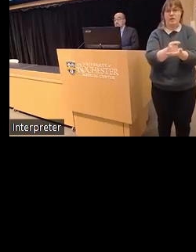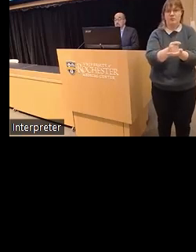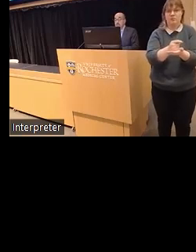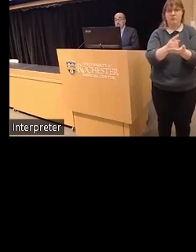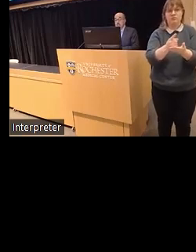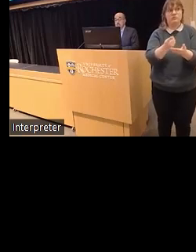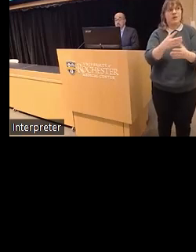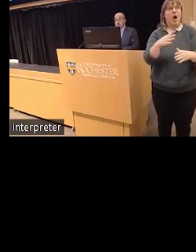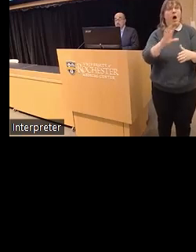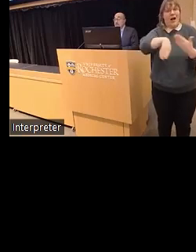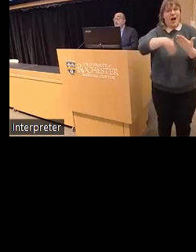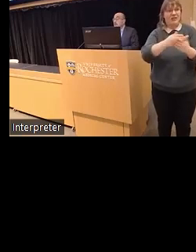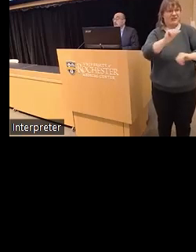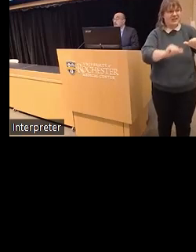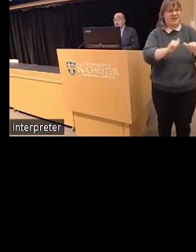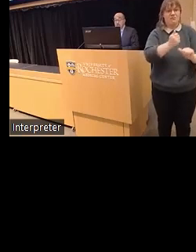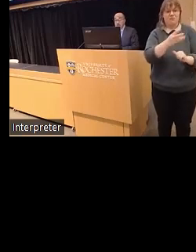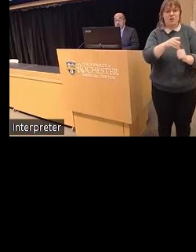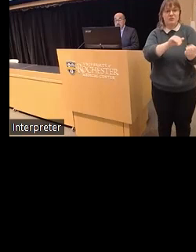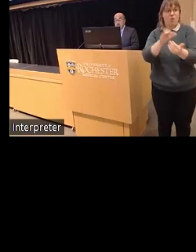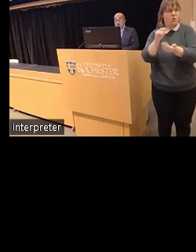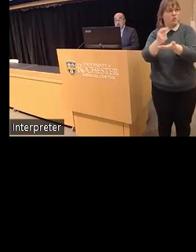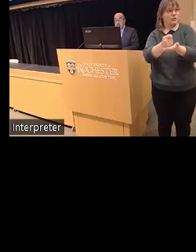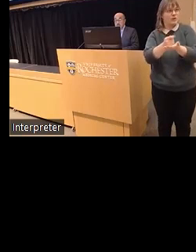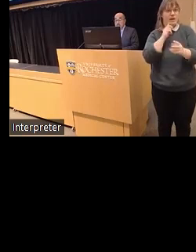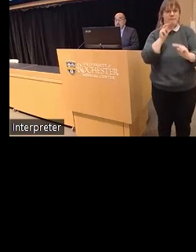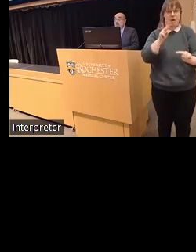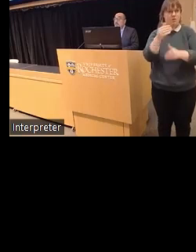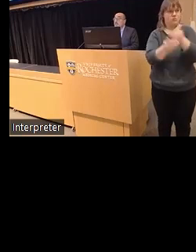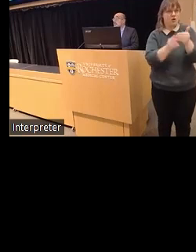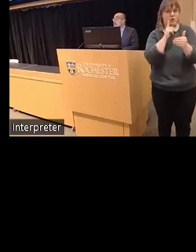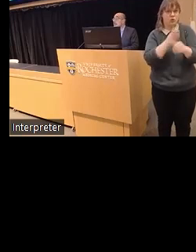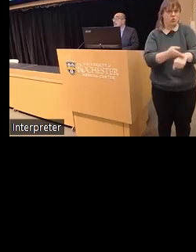assessment and multimodal treatment and monitoring our progress through quality improvement and we